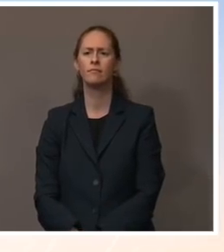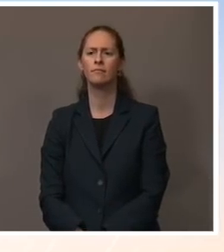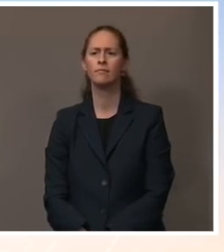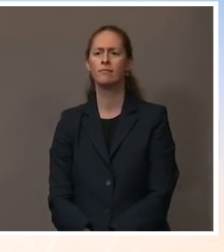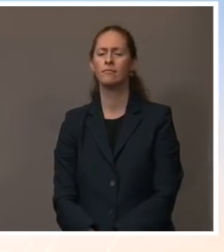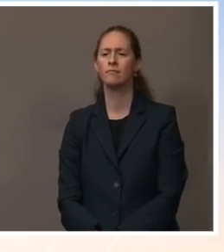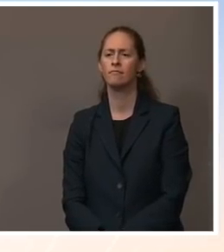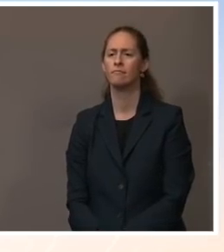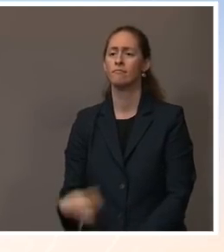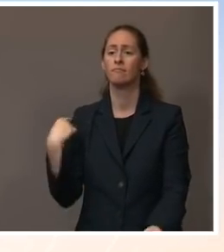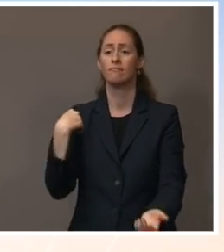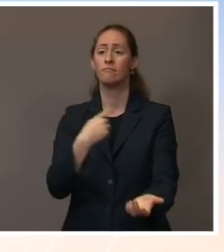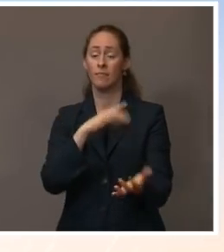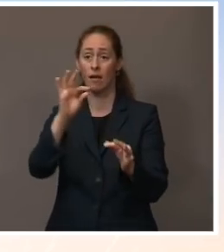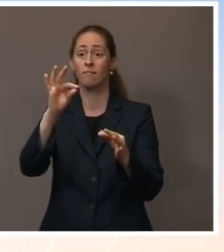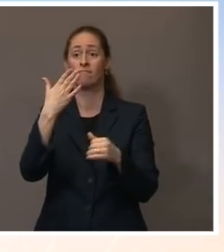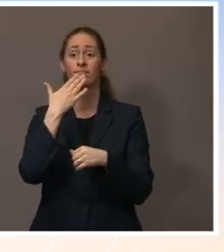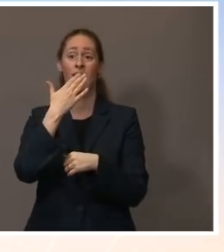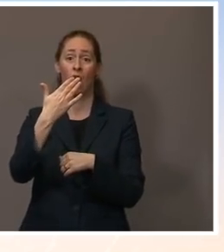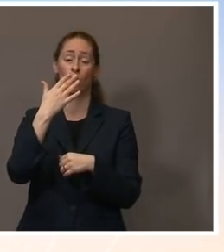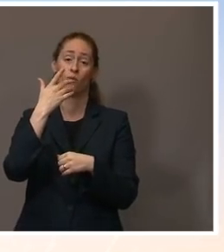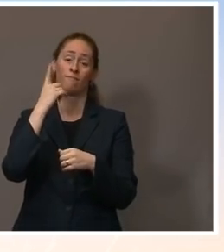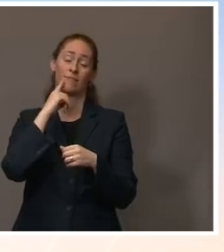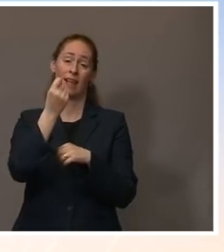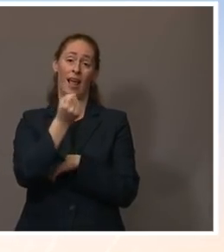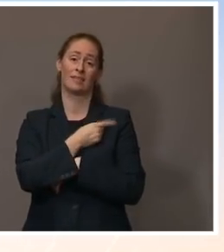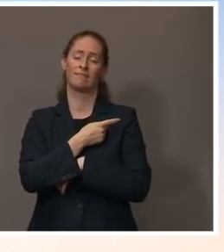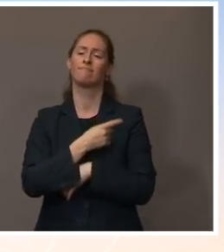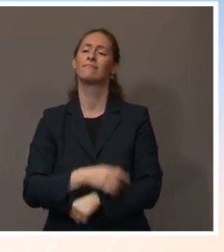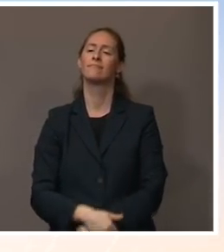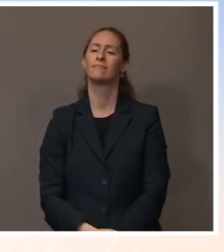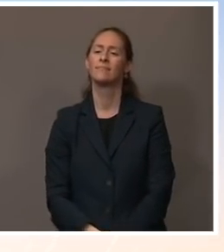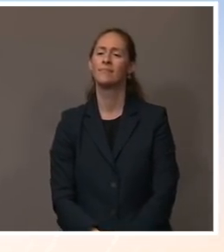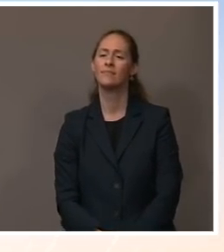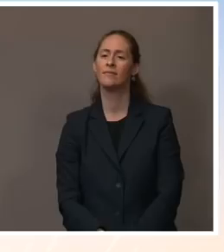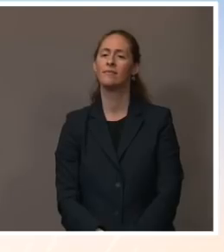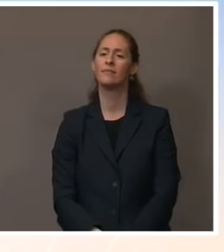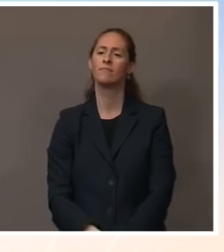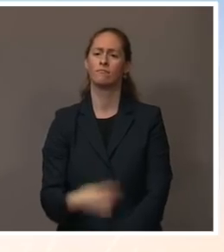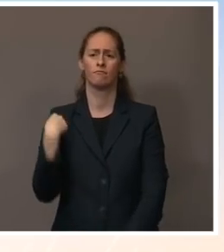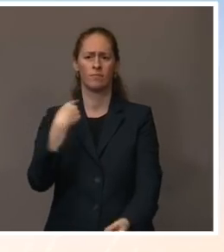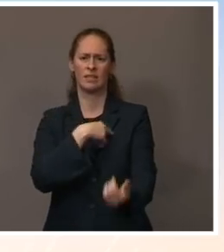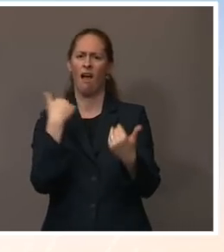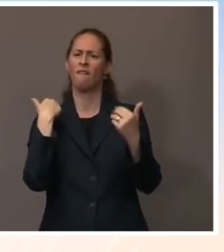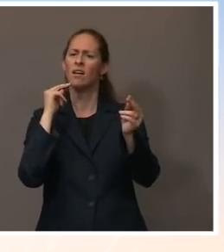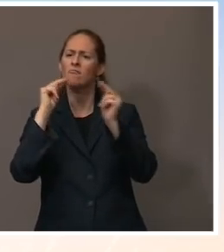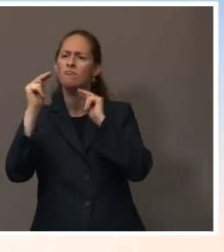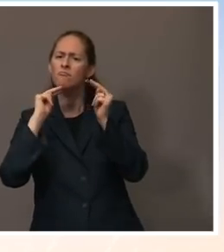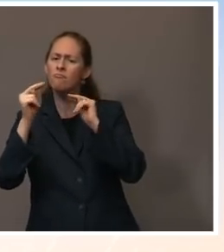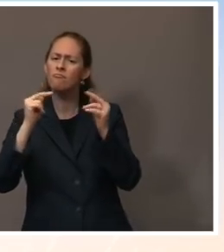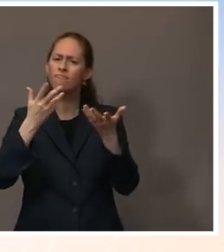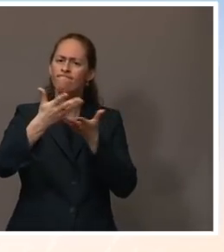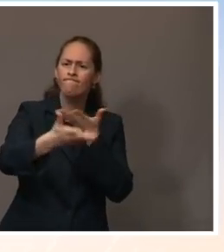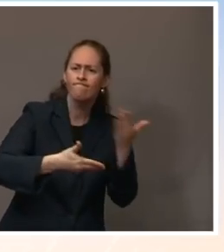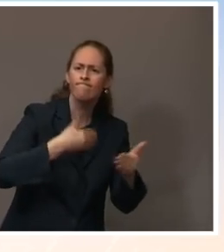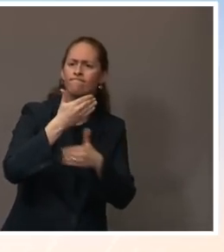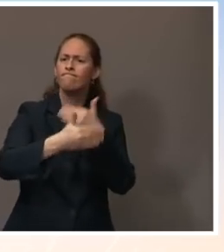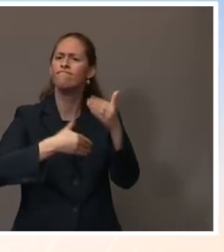but thanks for bringing up the question again -- is that there are negotiators that are continuing to make progress on the Hill. And the President supports and stands